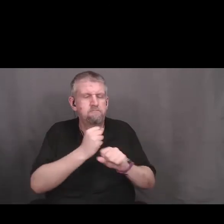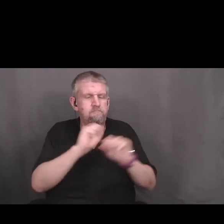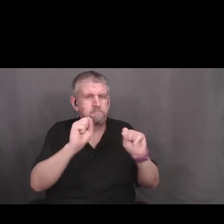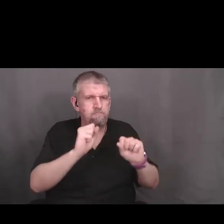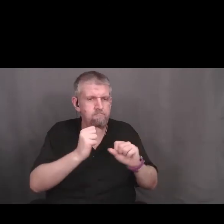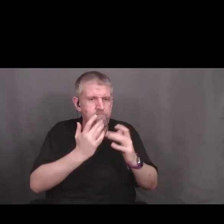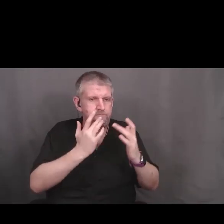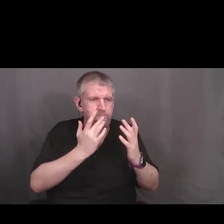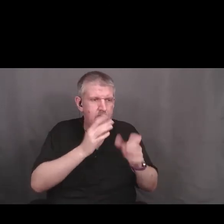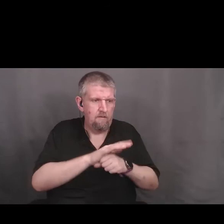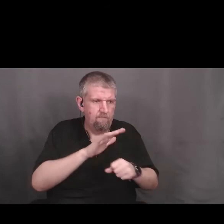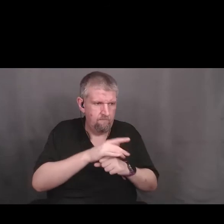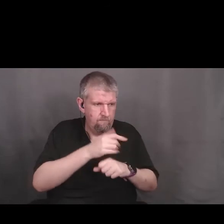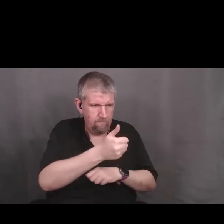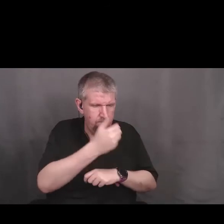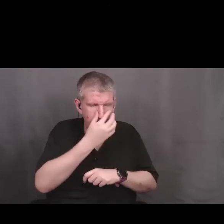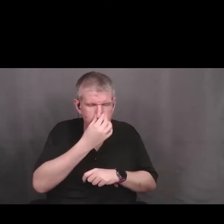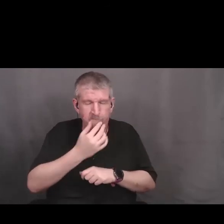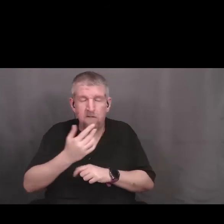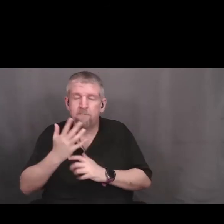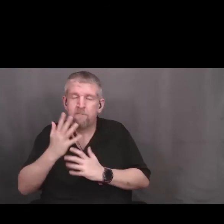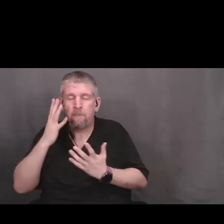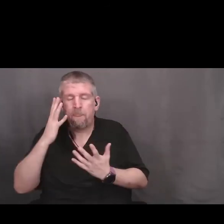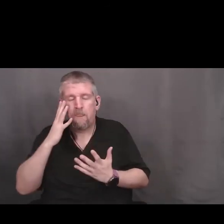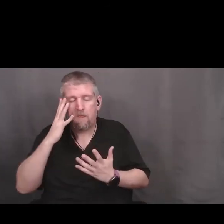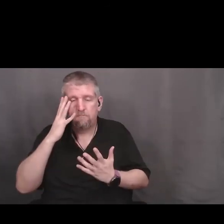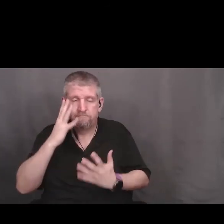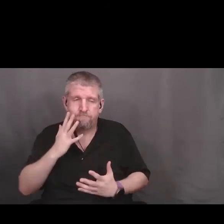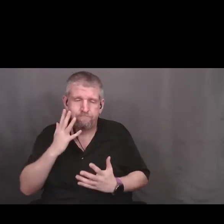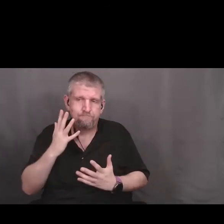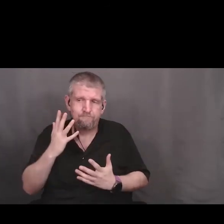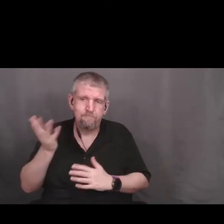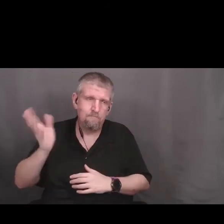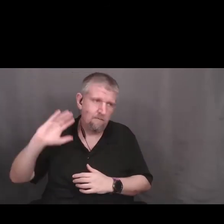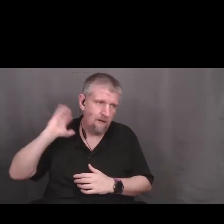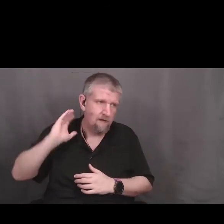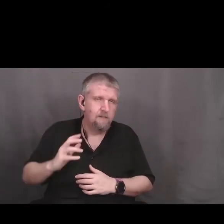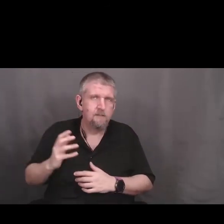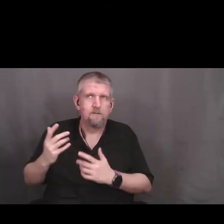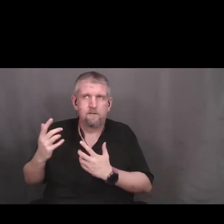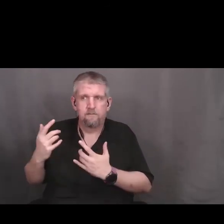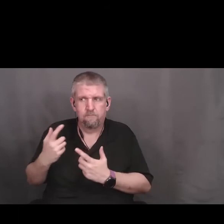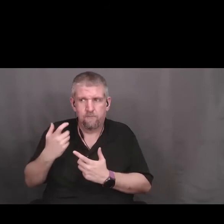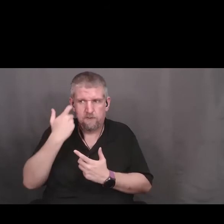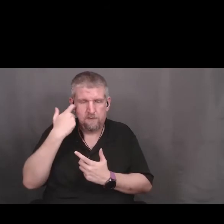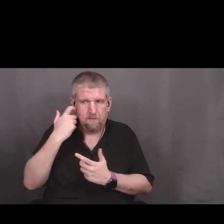Unfortunately, in the past and in many senses up to this point, people with disabilities,